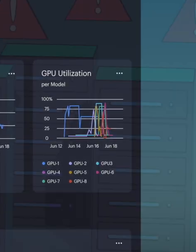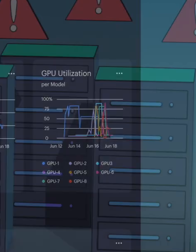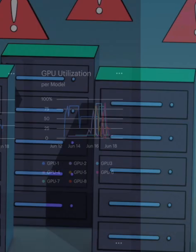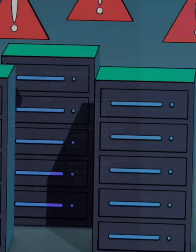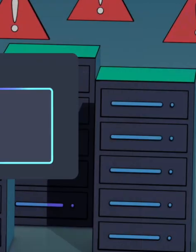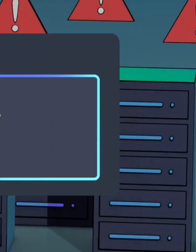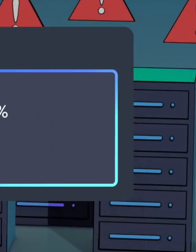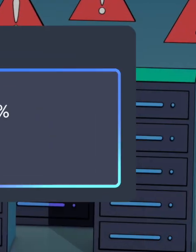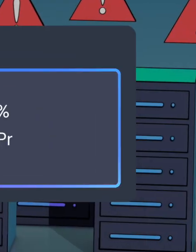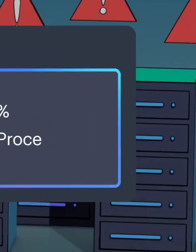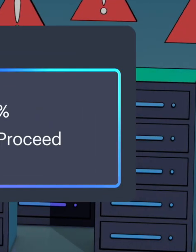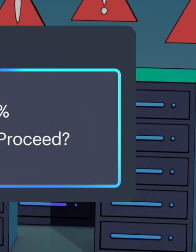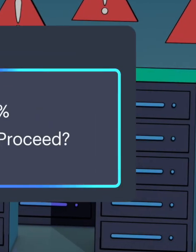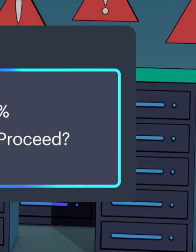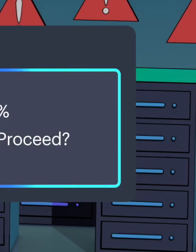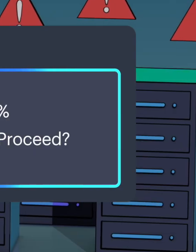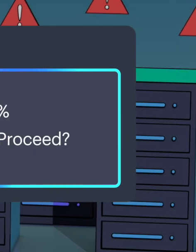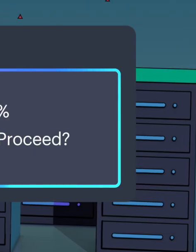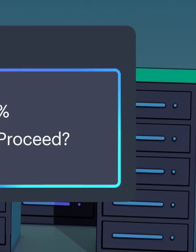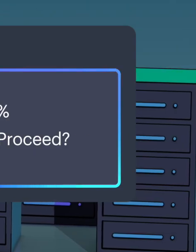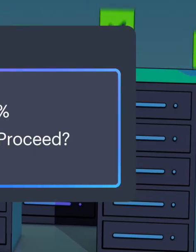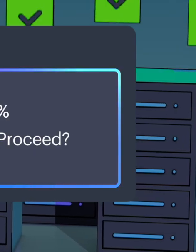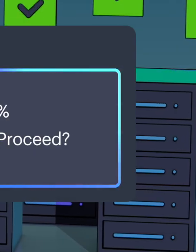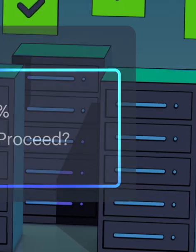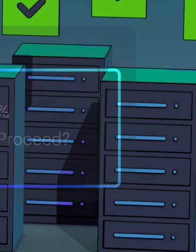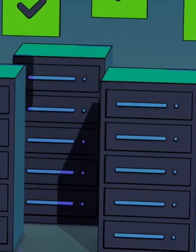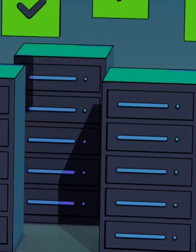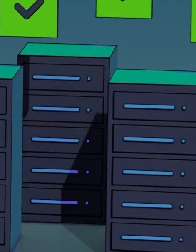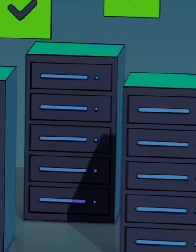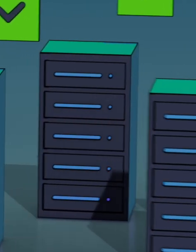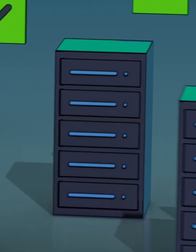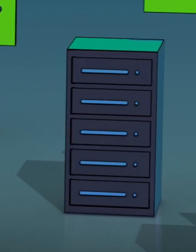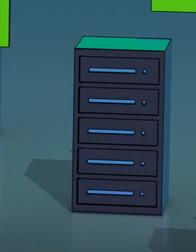At your command, agents take action at speed.